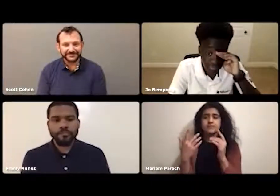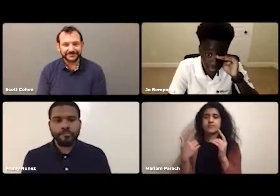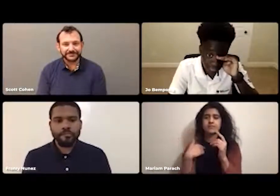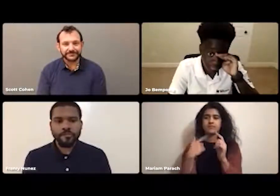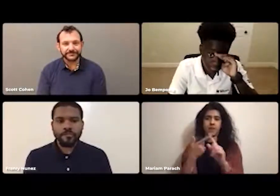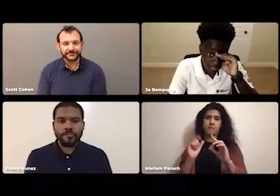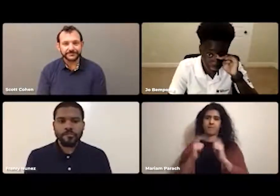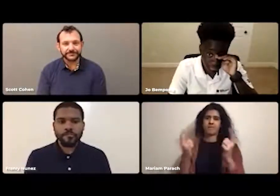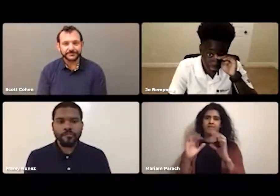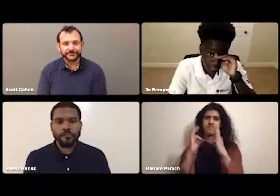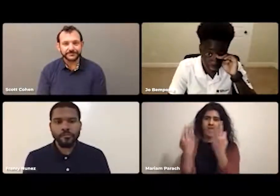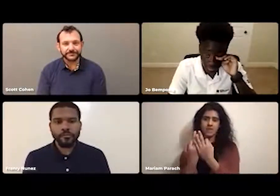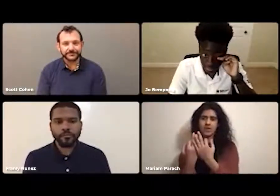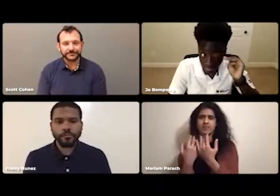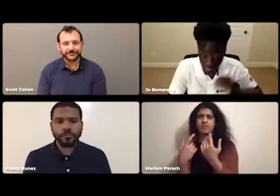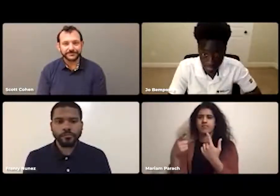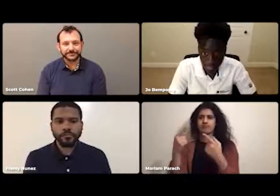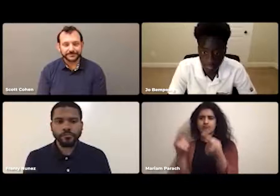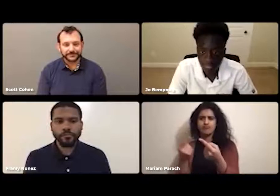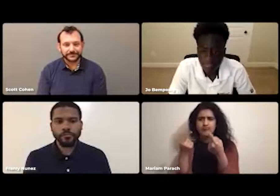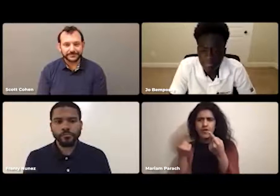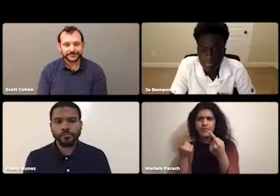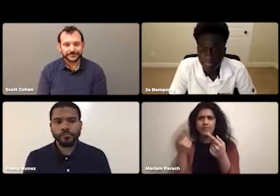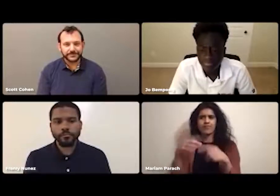I was born in Pakistan to a large family.